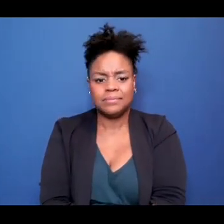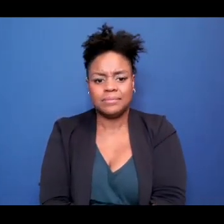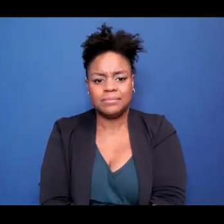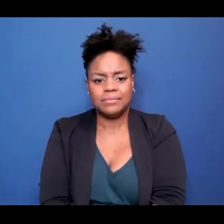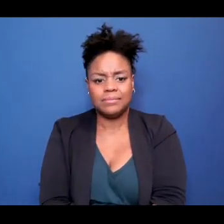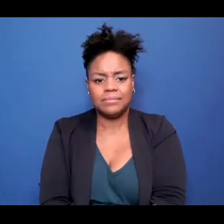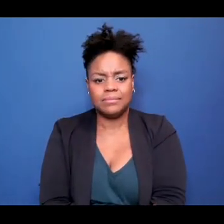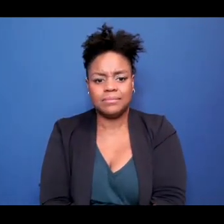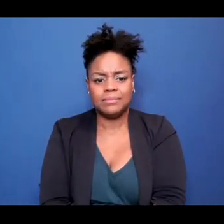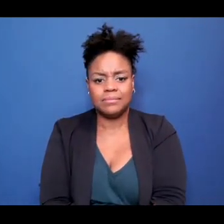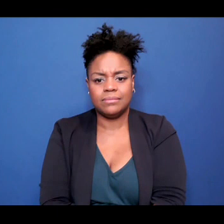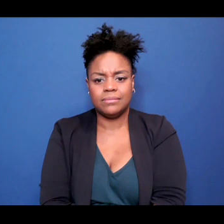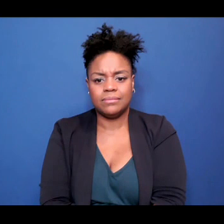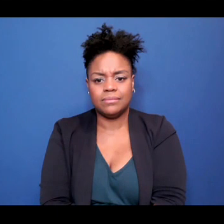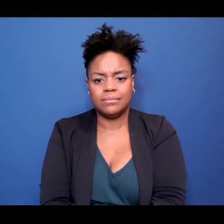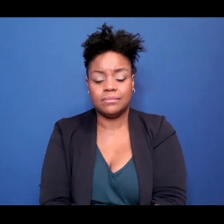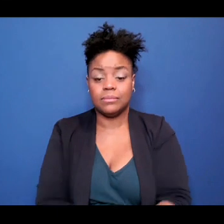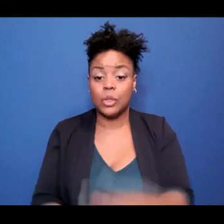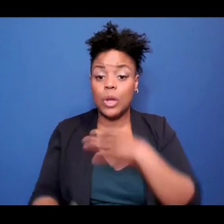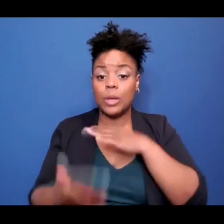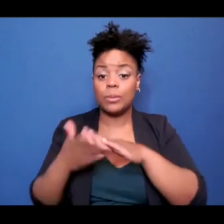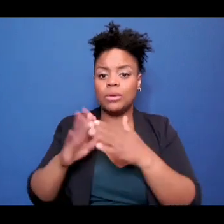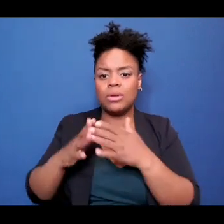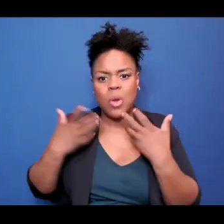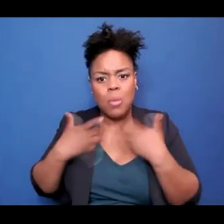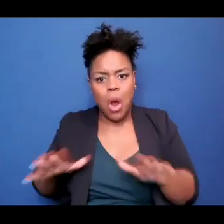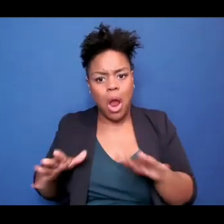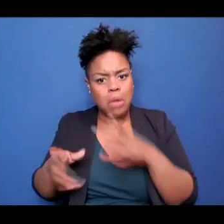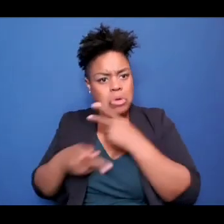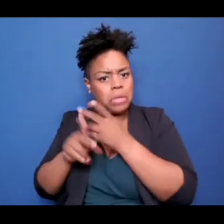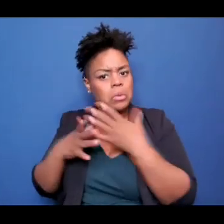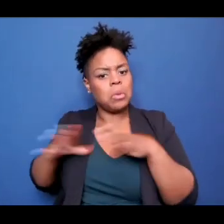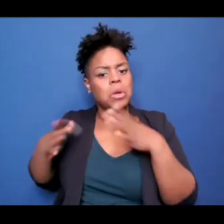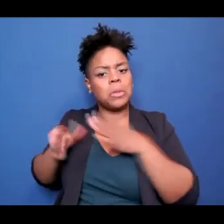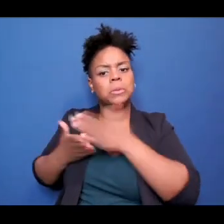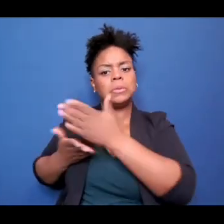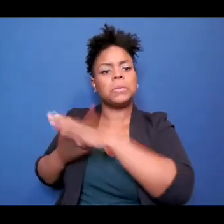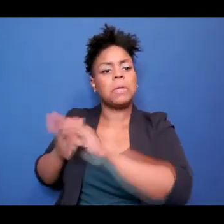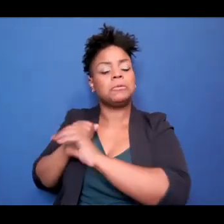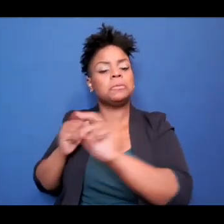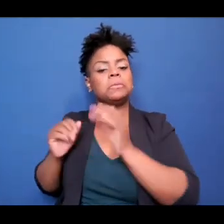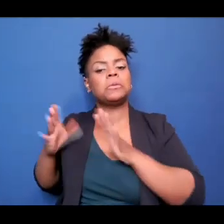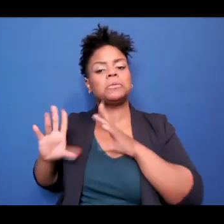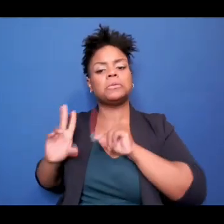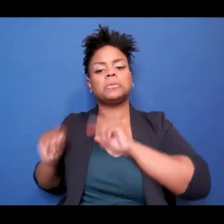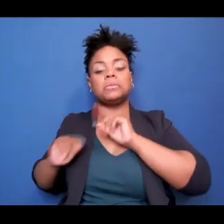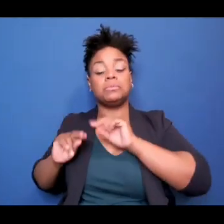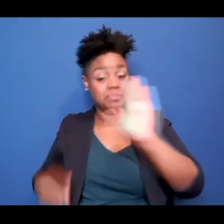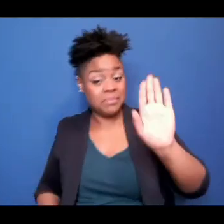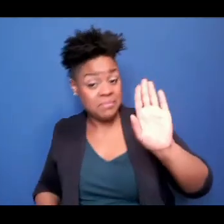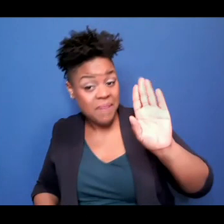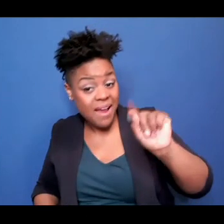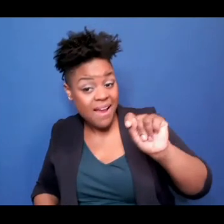YOU SEE COMMUNITIES HAVING TO ENGAGE IF WHITEWASHING, THERE'S NO DEMAND, THEY DON'T WANT THE ADVERTISING, THEY DON'T WANT THE PRODUCTS, BUT THE CORPORATIONS